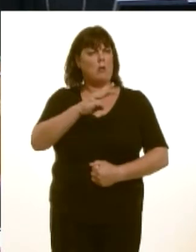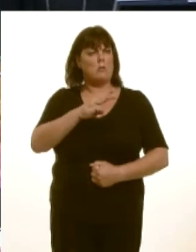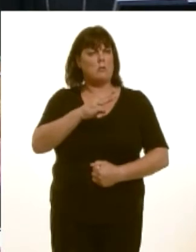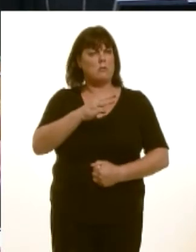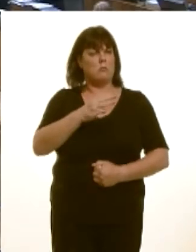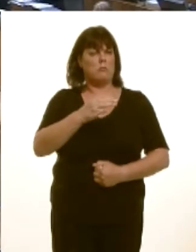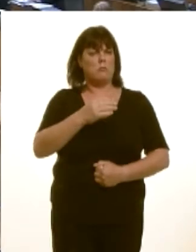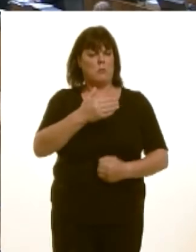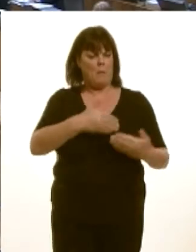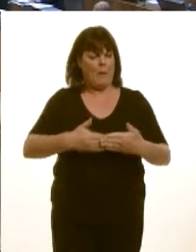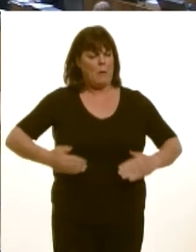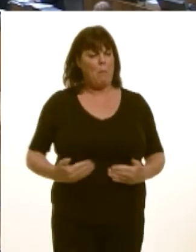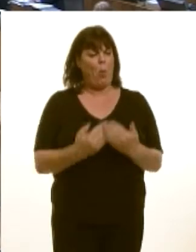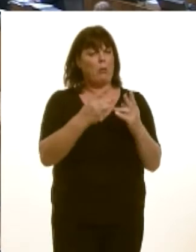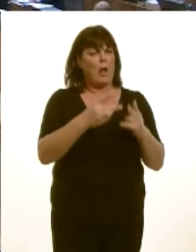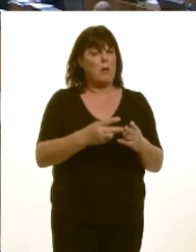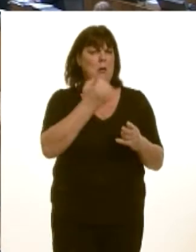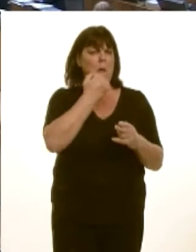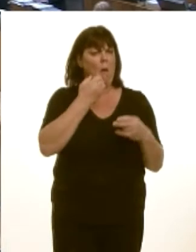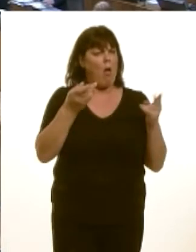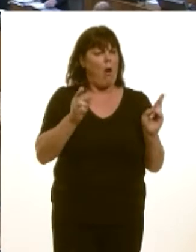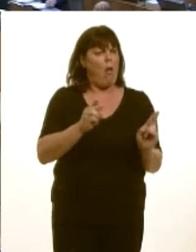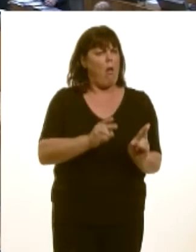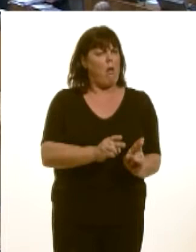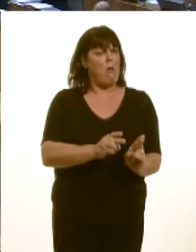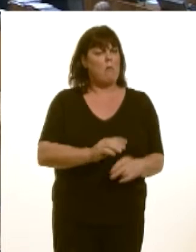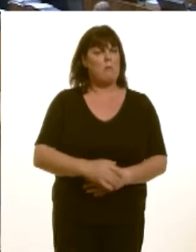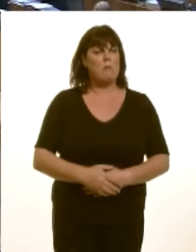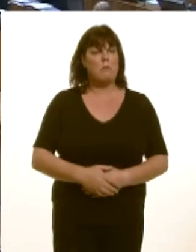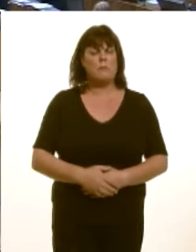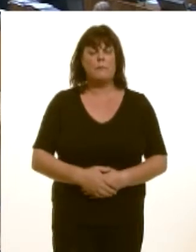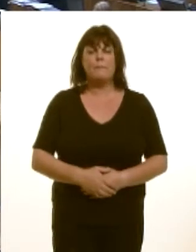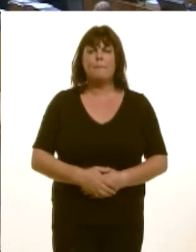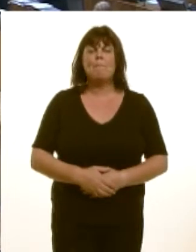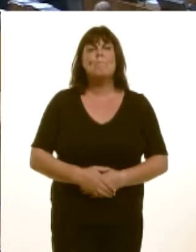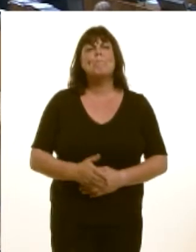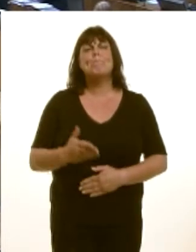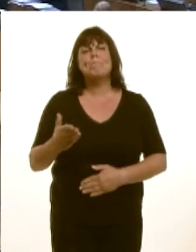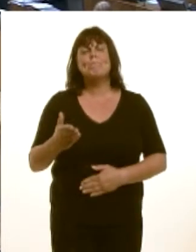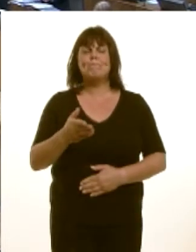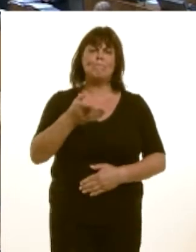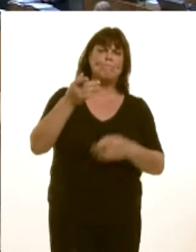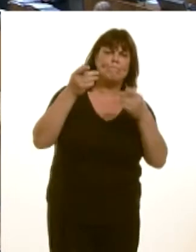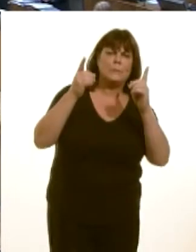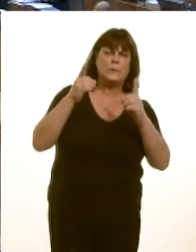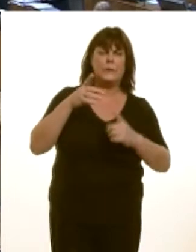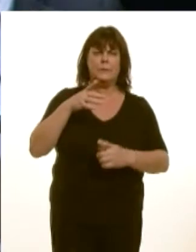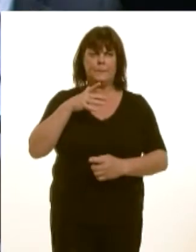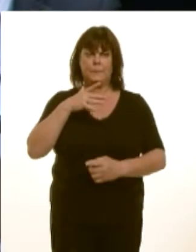Kirsty Williams: First Minister, I would state quite clearly that it is possible to drive